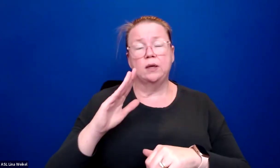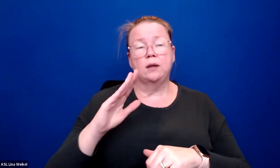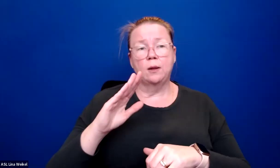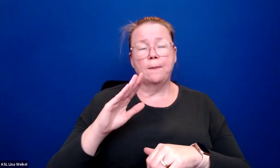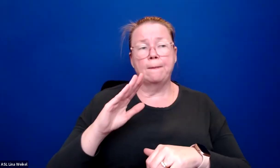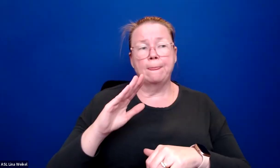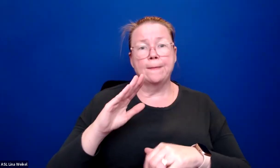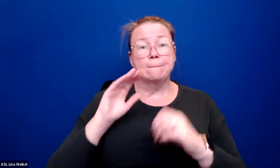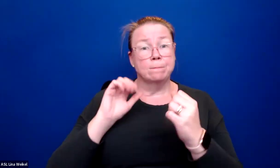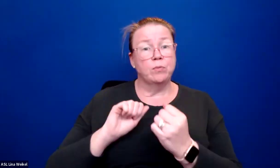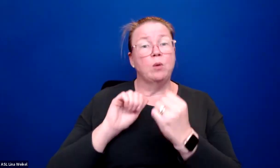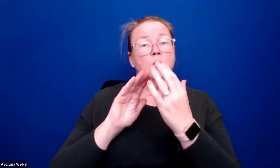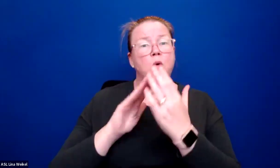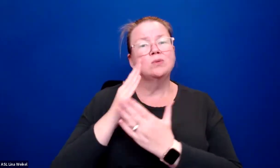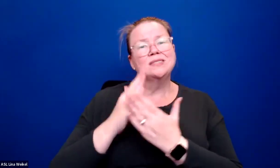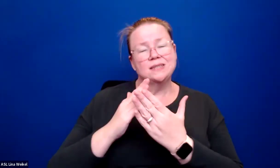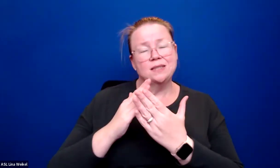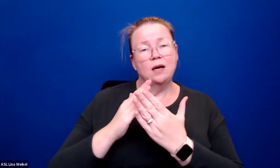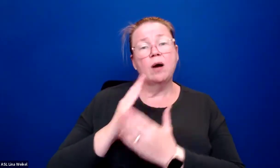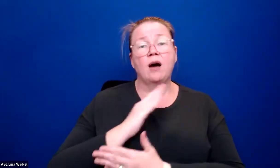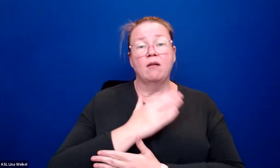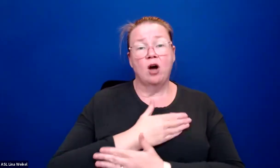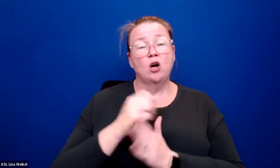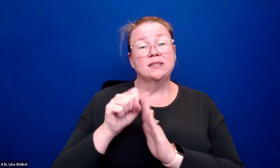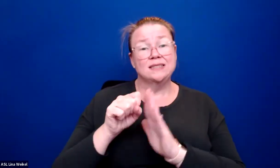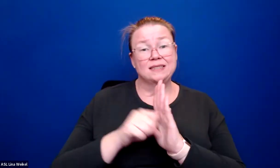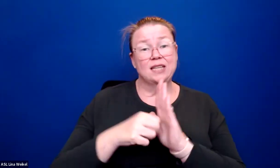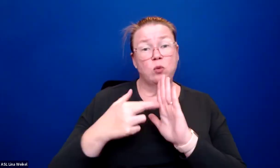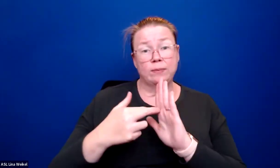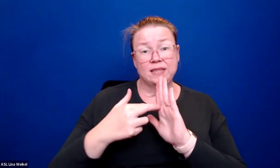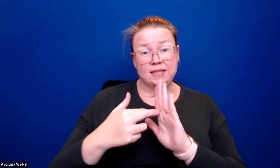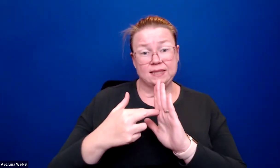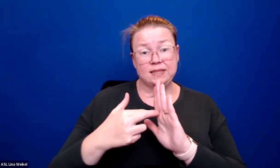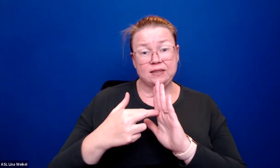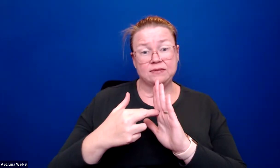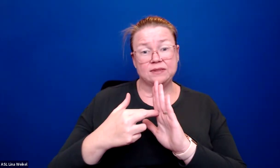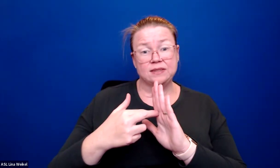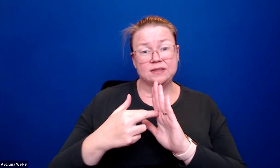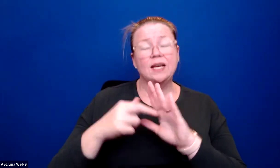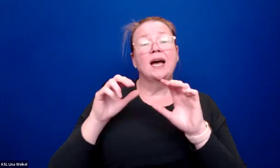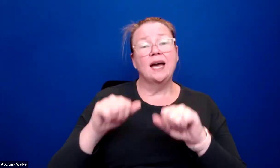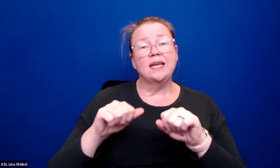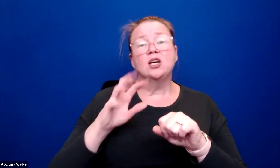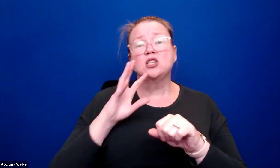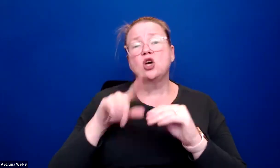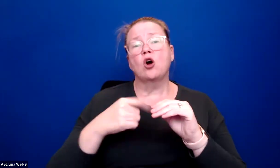Kendra Brown: approach some of our State representatives to talk about getting a bill sponsored